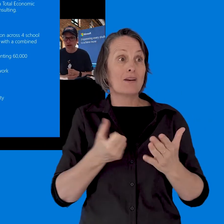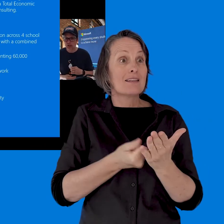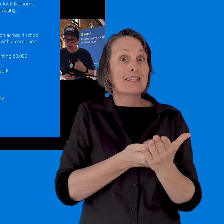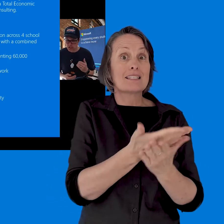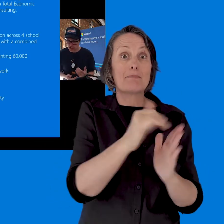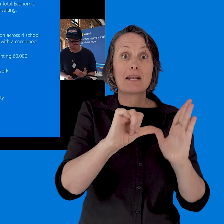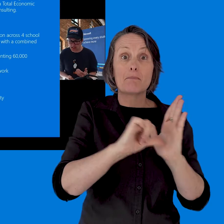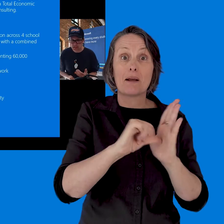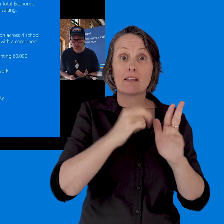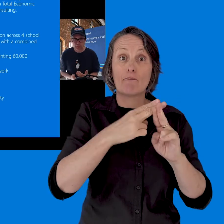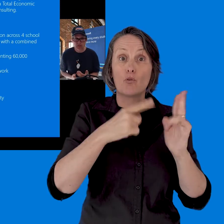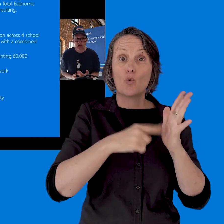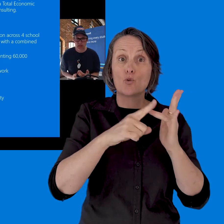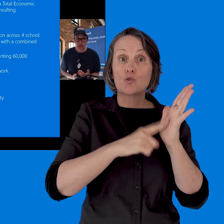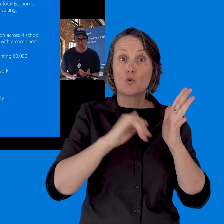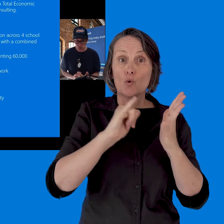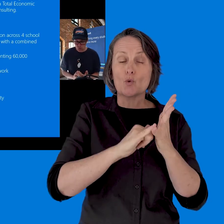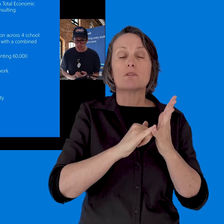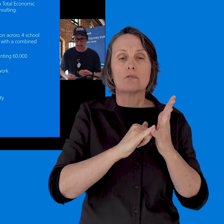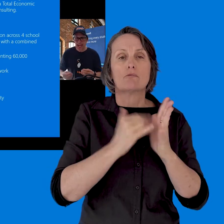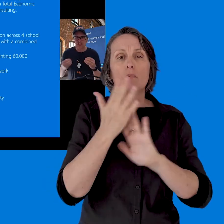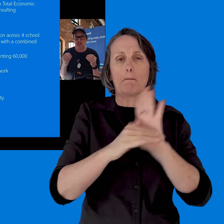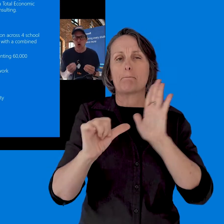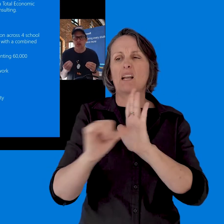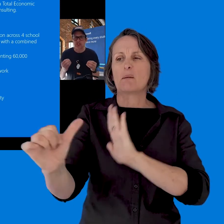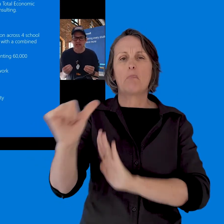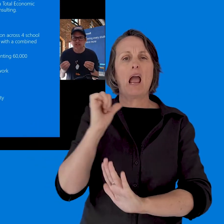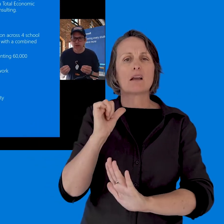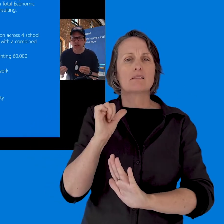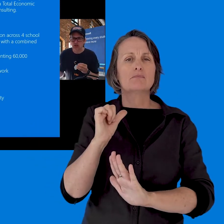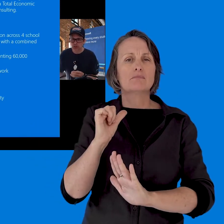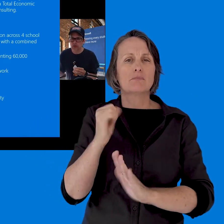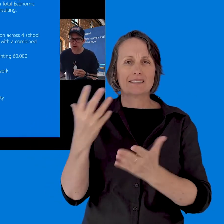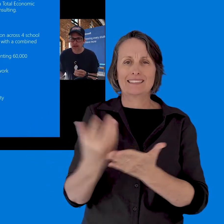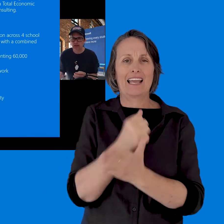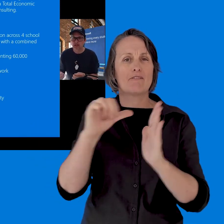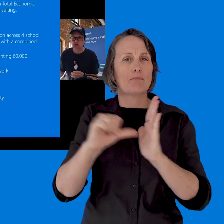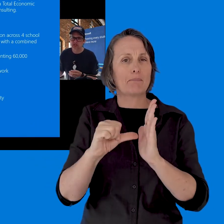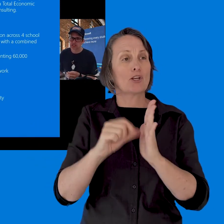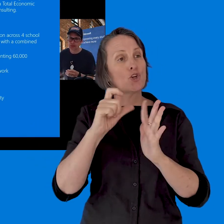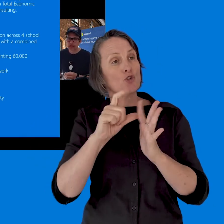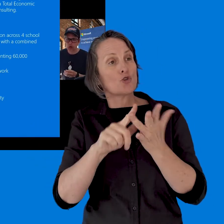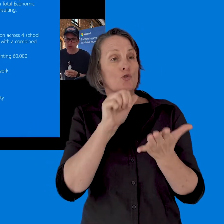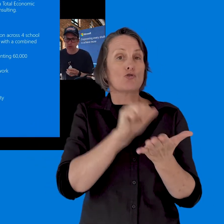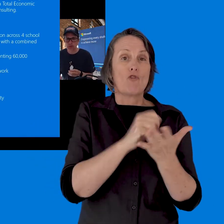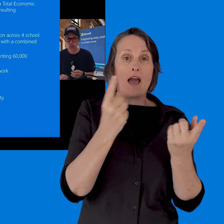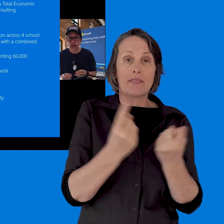around using accessibility tools. It's not just about doing the right thing, it's not just about helping people.